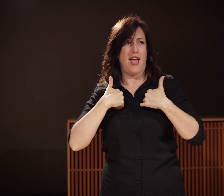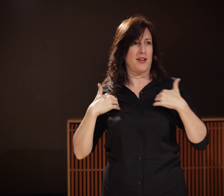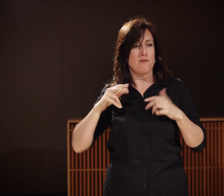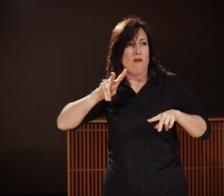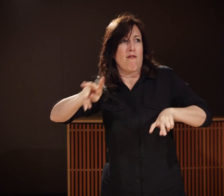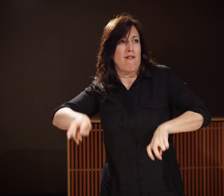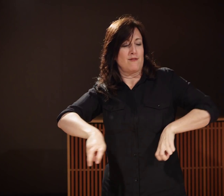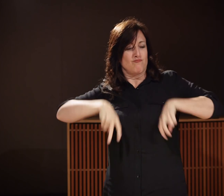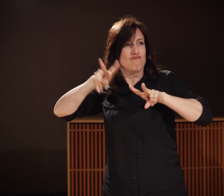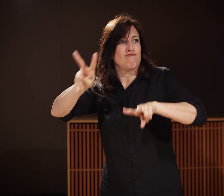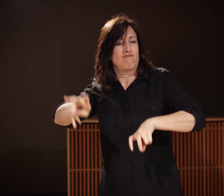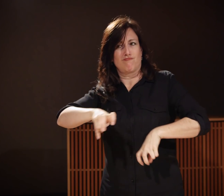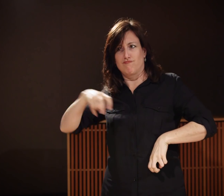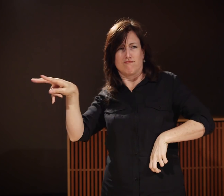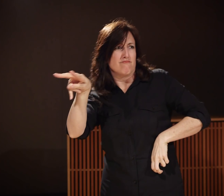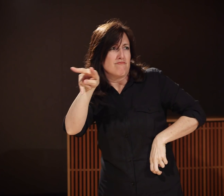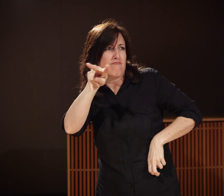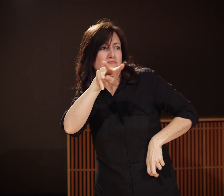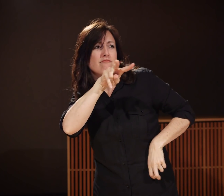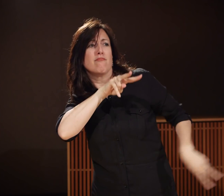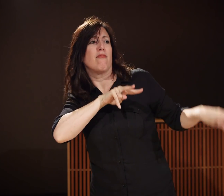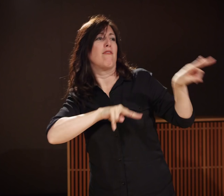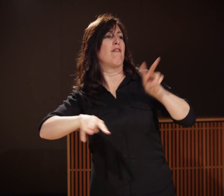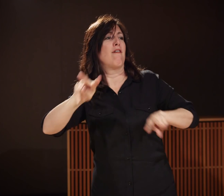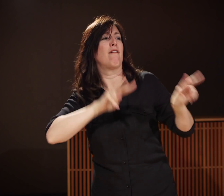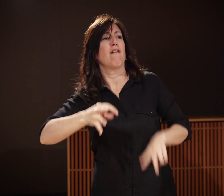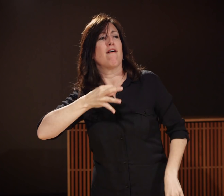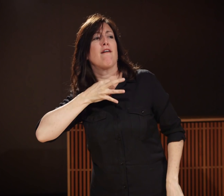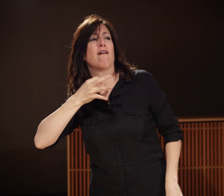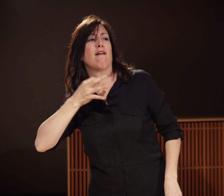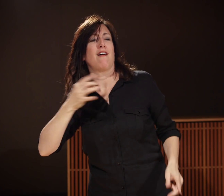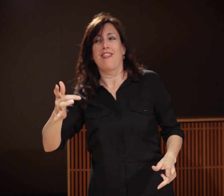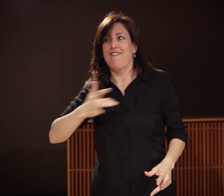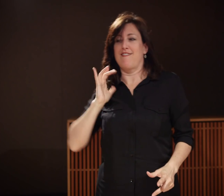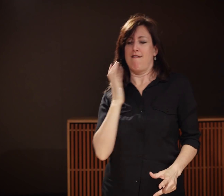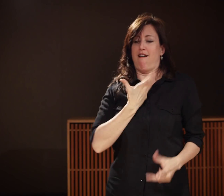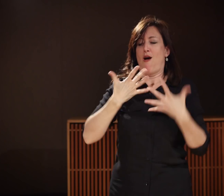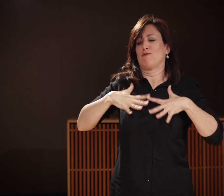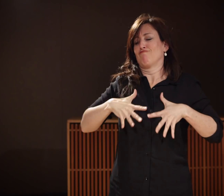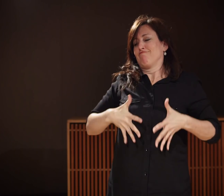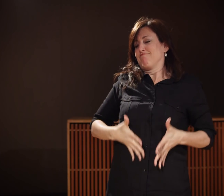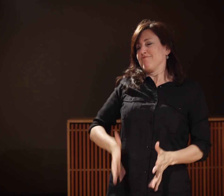Animals strike curious poses They feel the heat